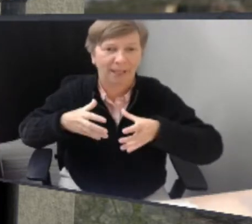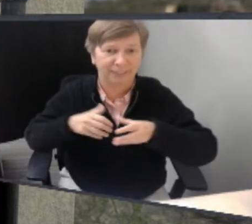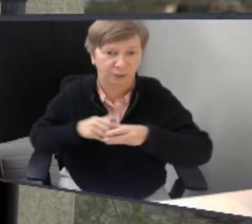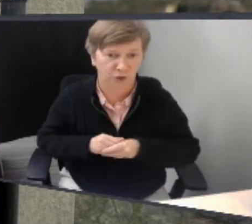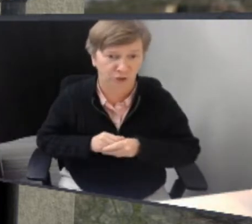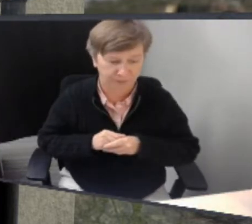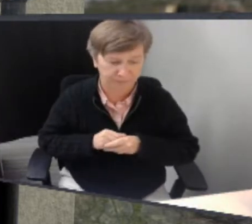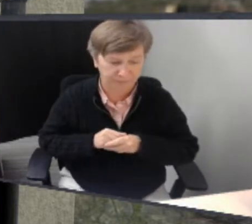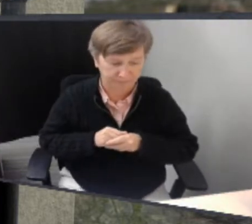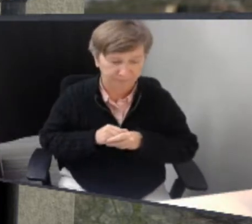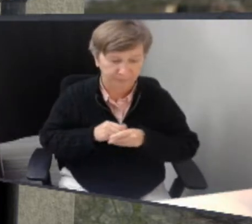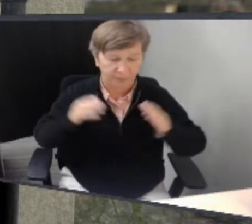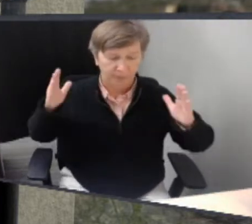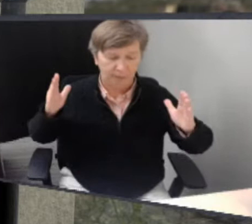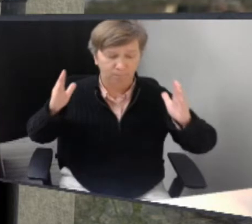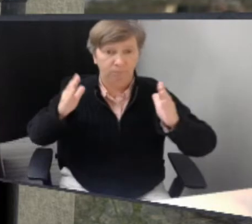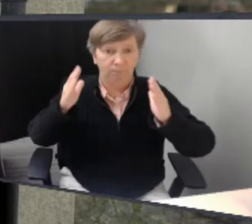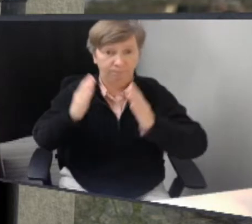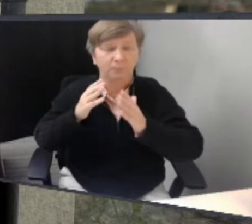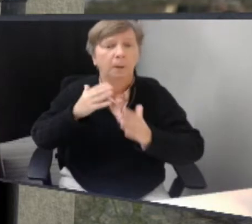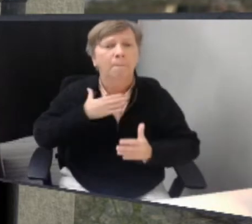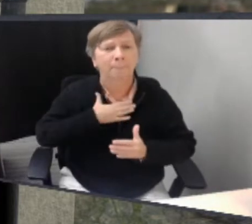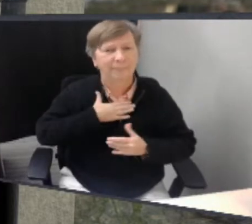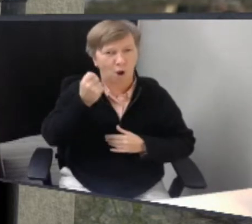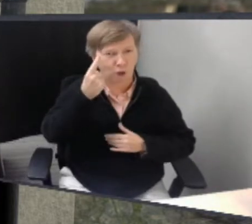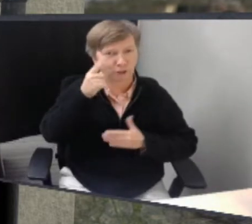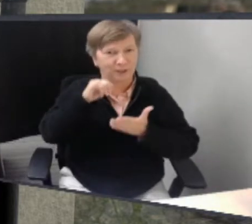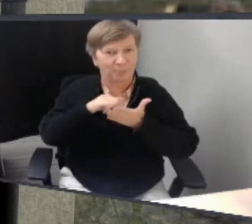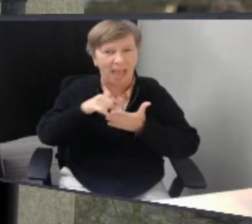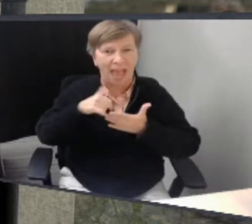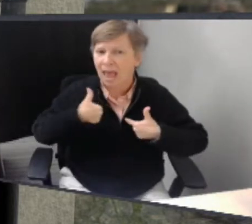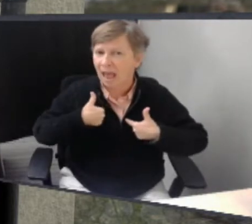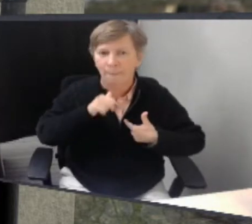and even more specifically related to deaf people.